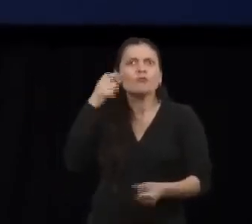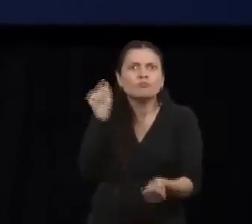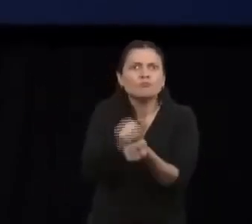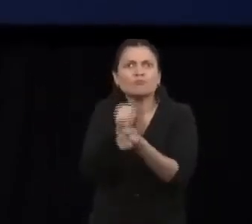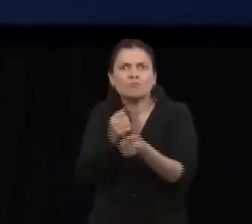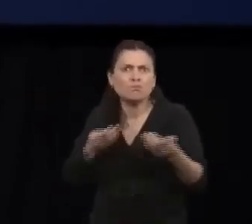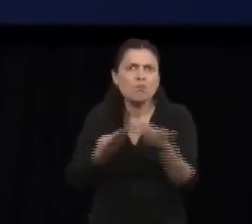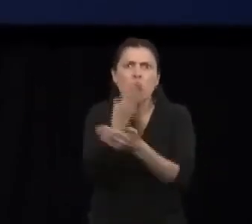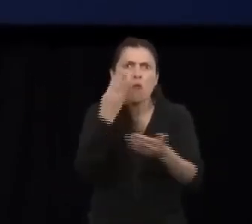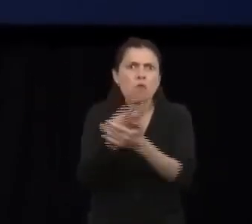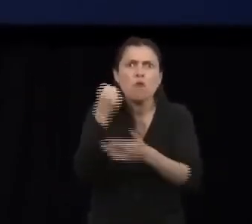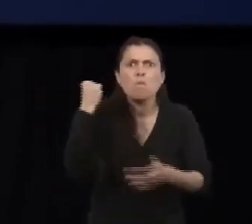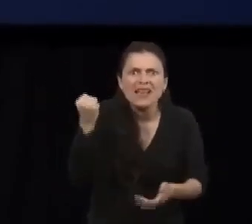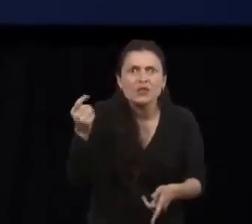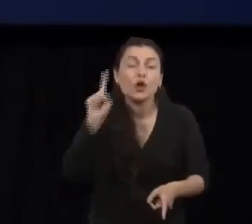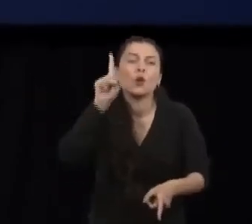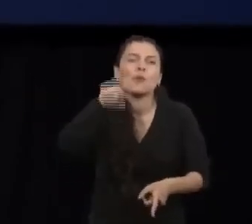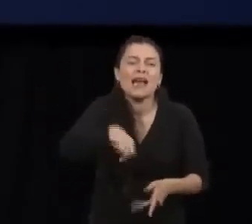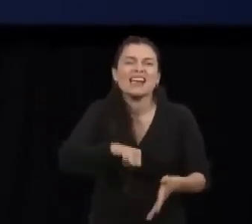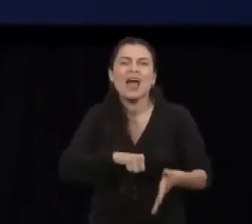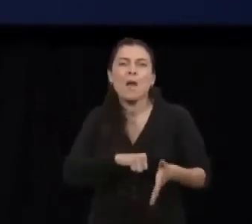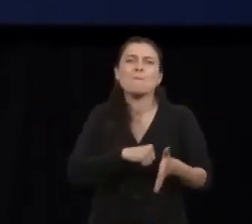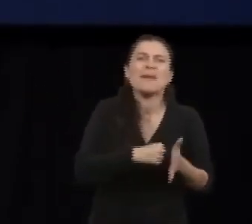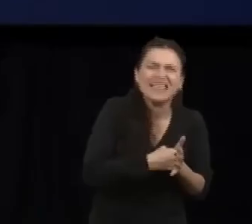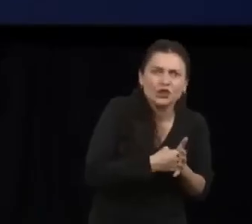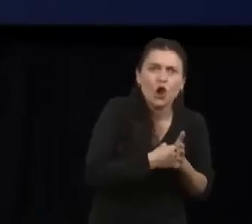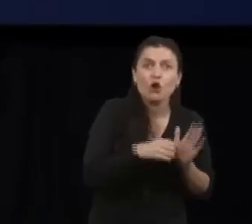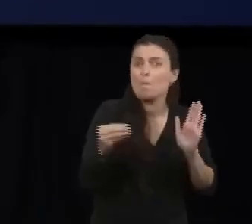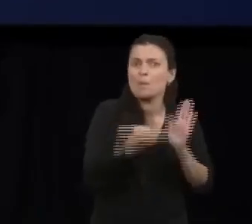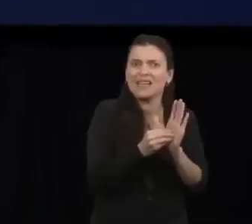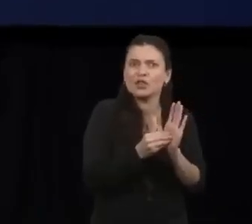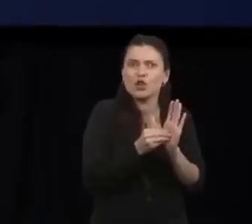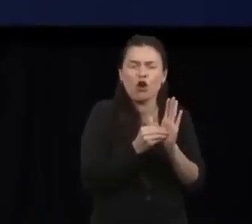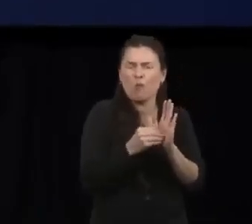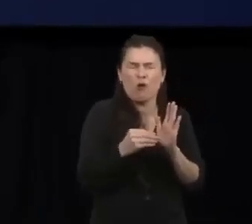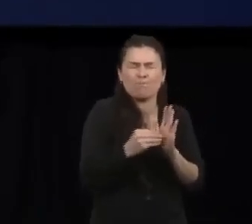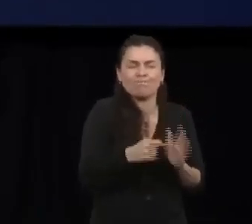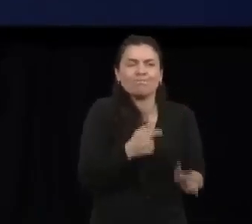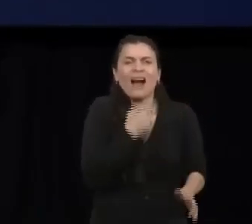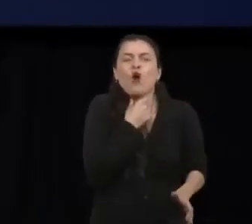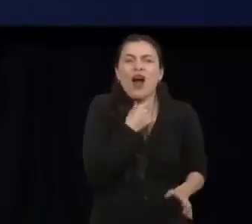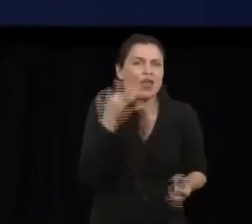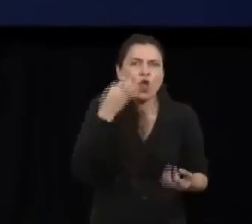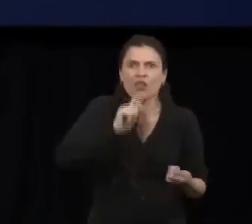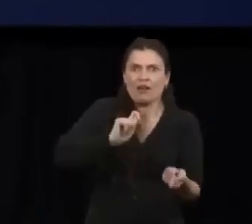that generated pressure on prices. As the previous government did not want to recognize that,